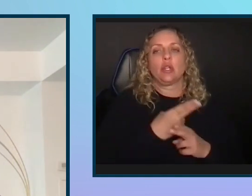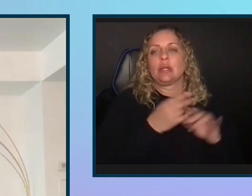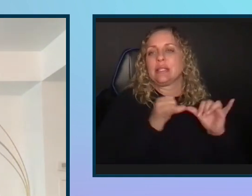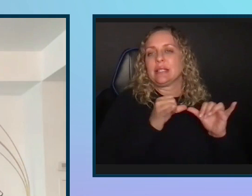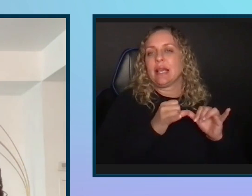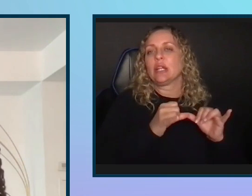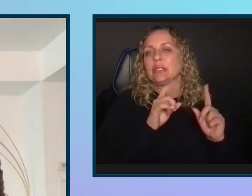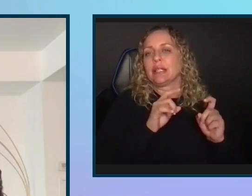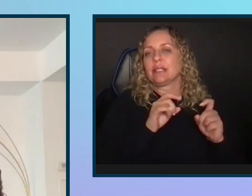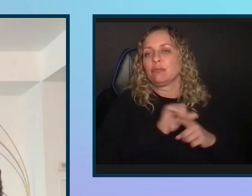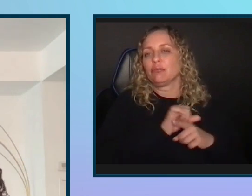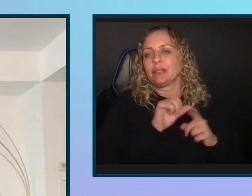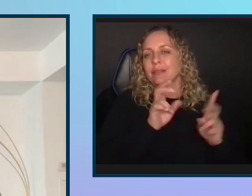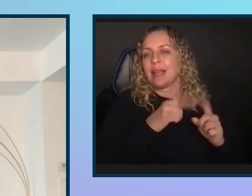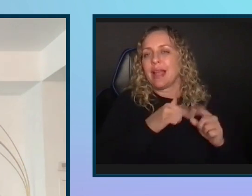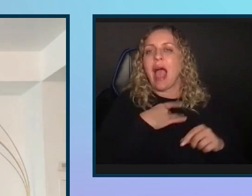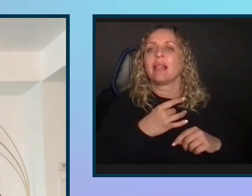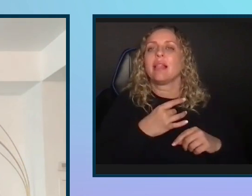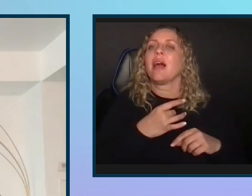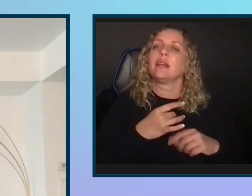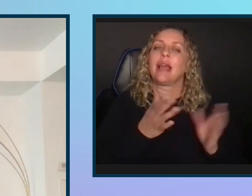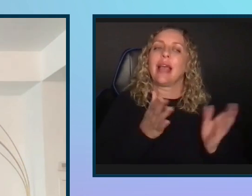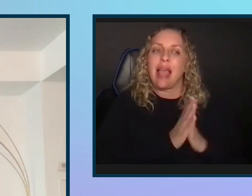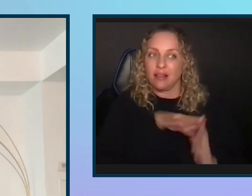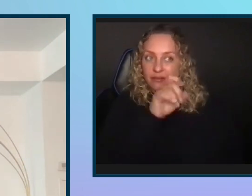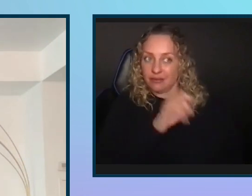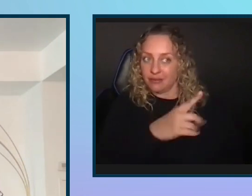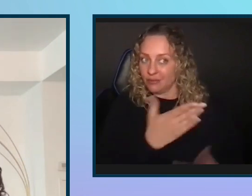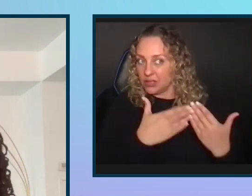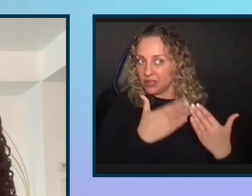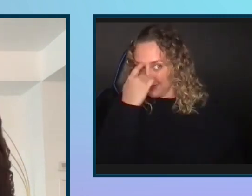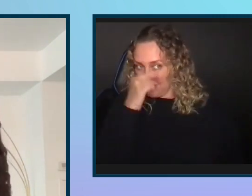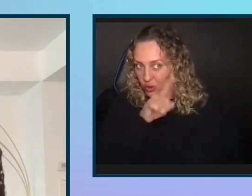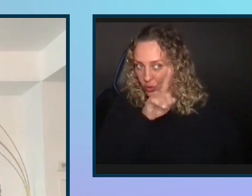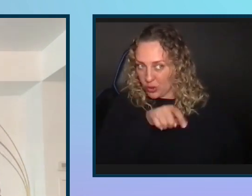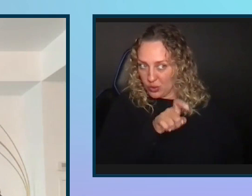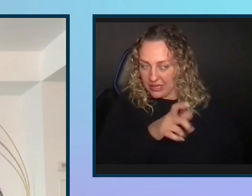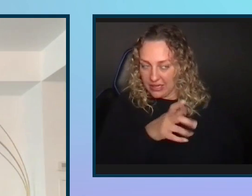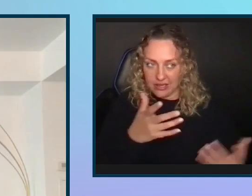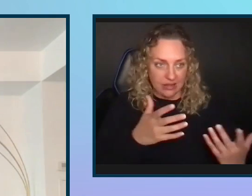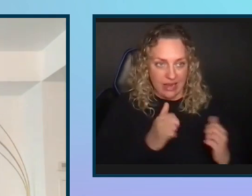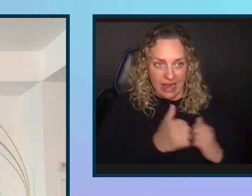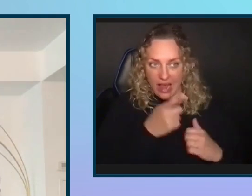but I also really just like to like ask the person what would be easiest for them, what they need, how they like navigate situations?